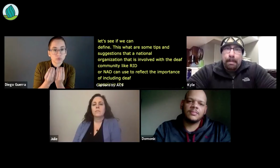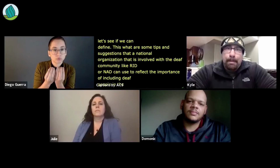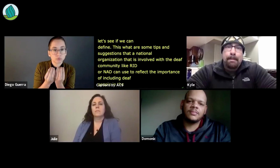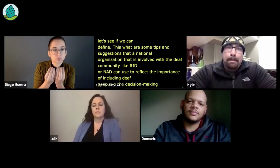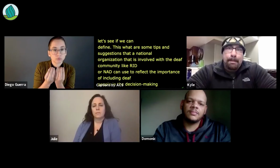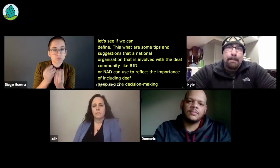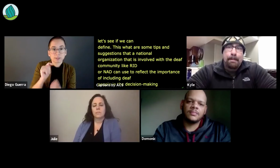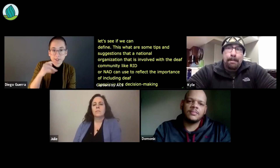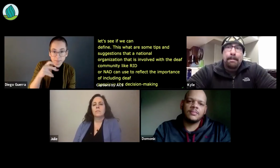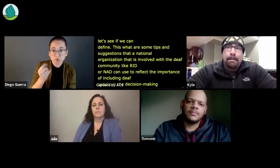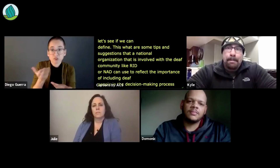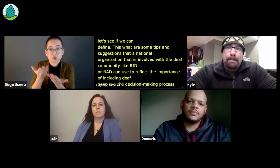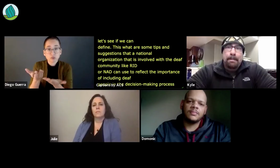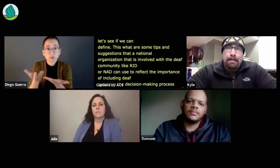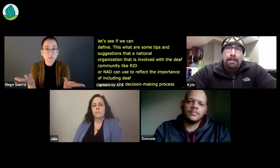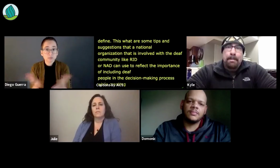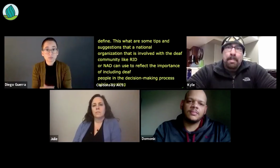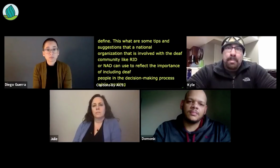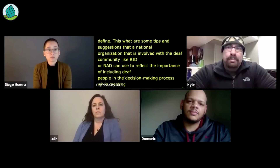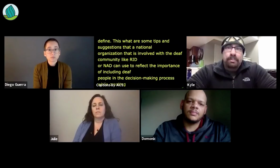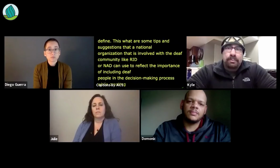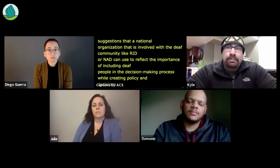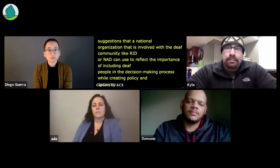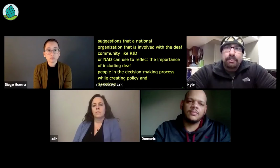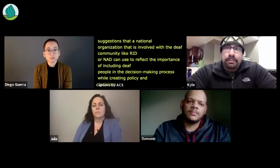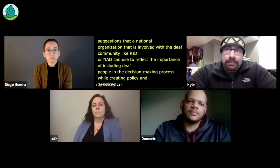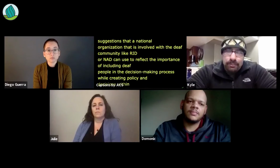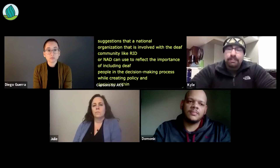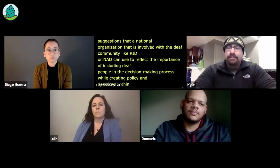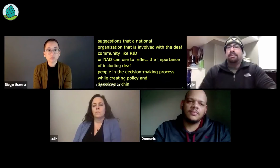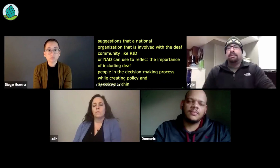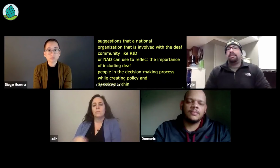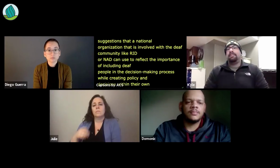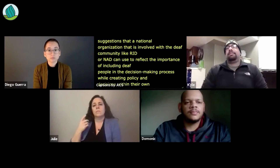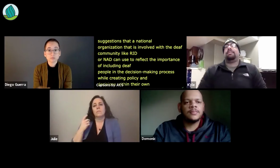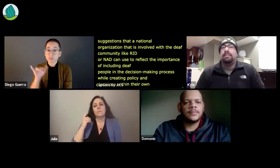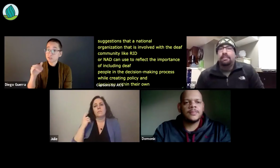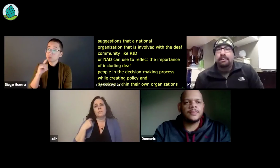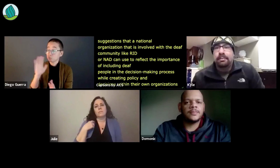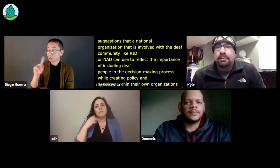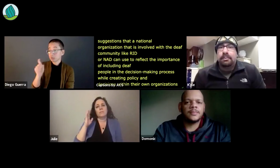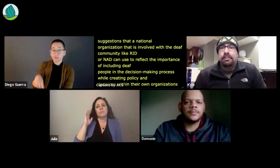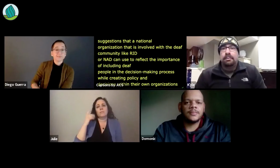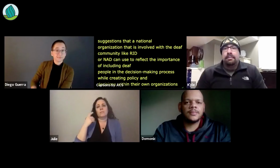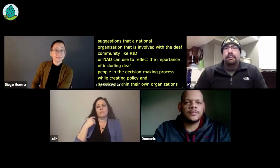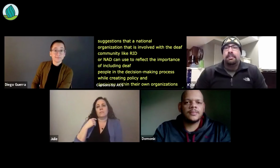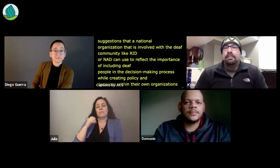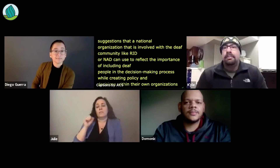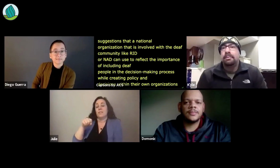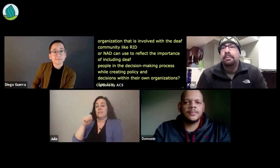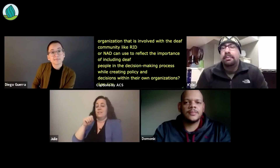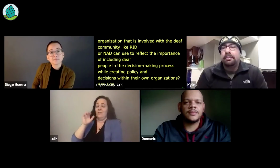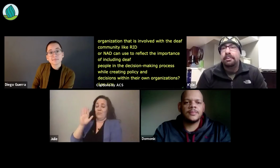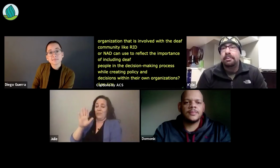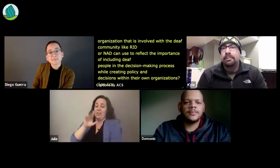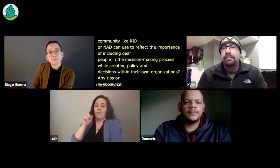Any tips or suggestions, panel? That's a good question, too. This is Julie.